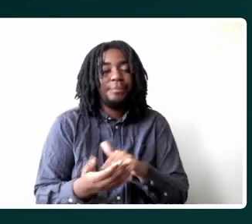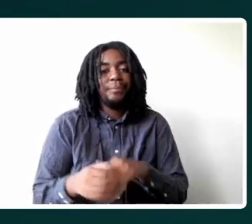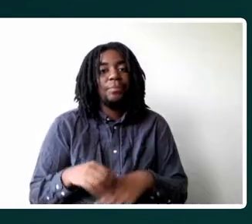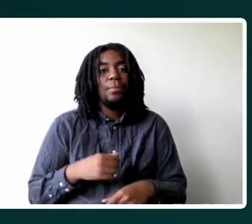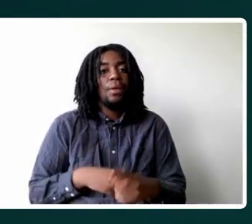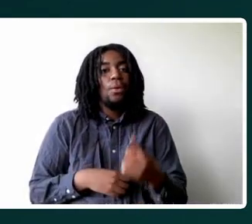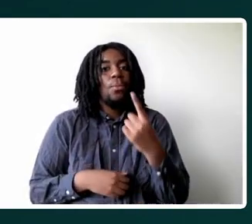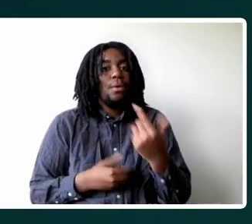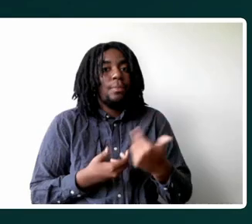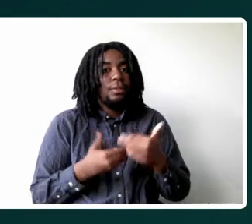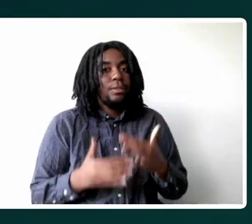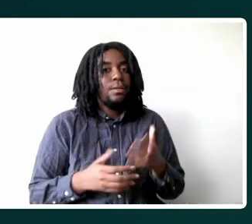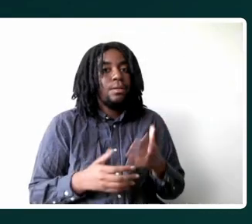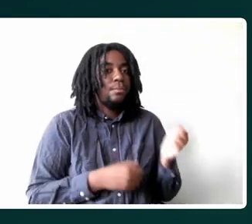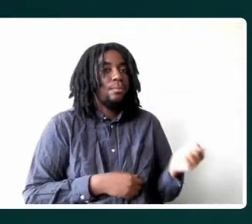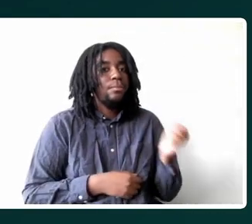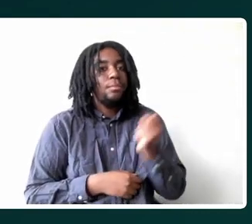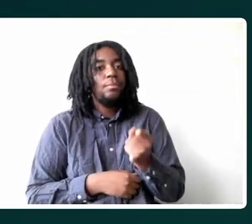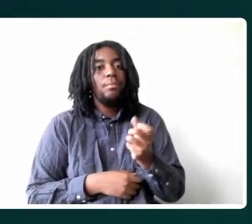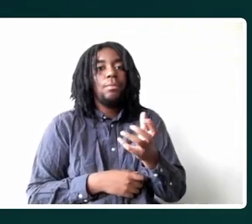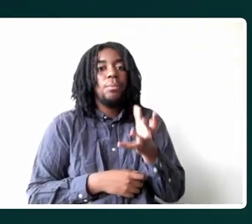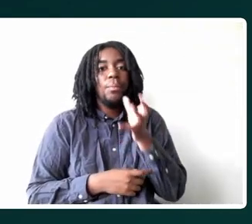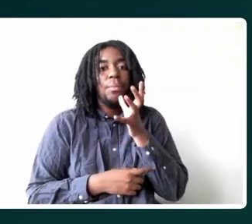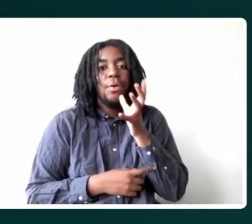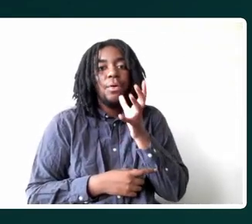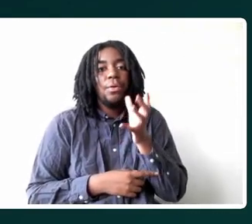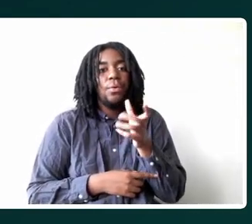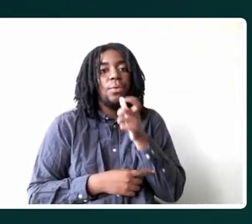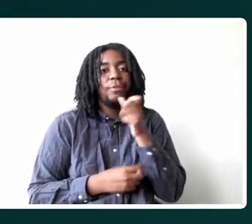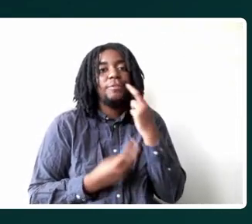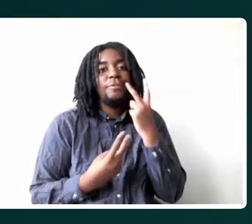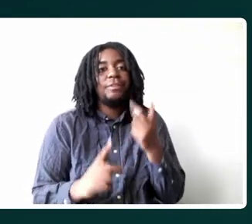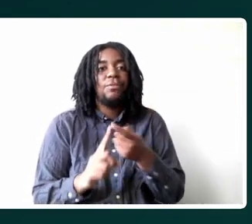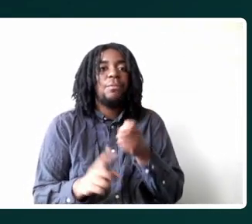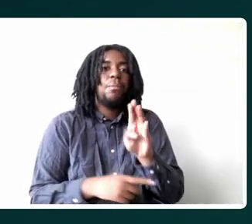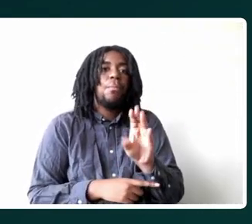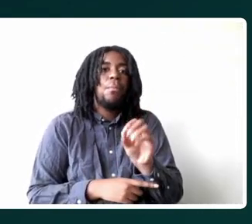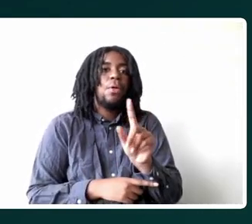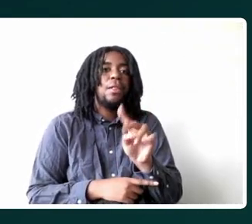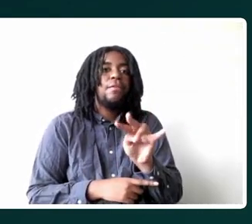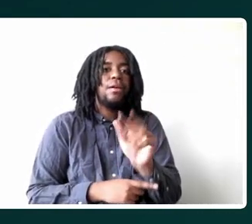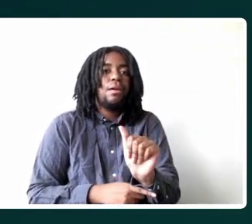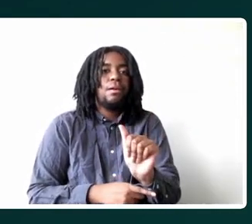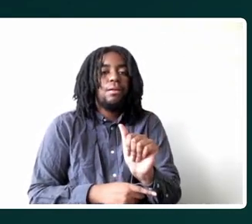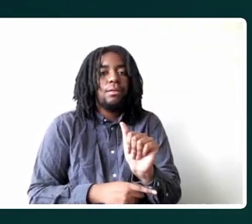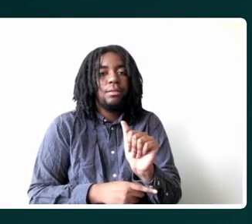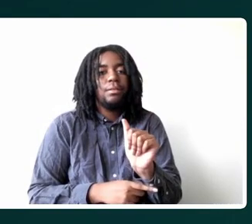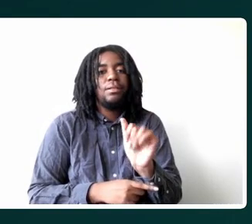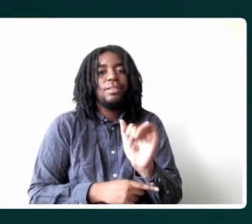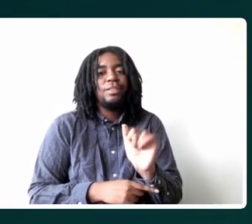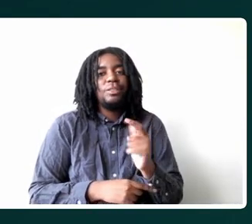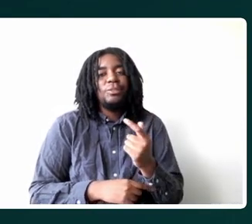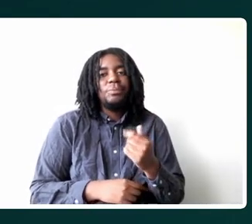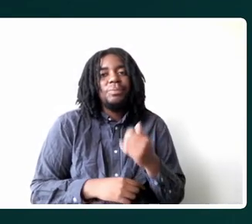who was visiting from Bolivia, Felicidad. She shyly told us that she could not read or write.